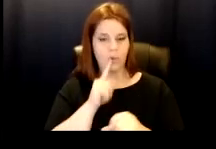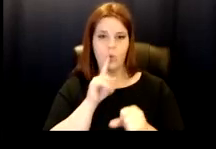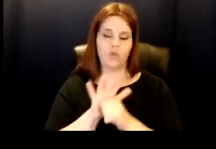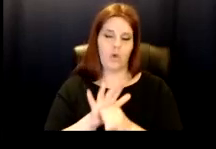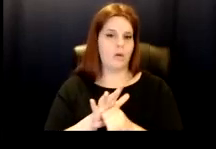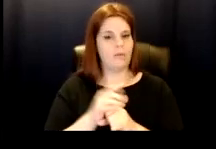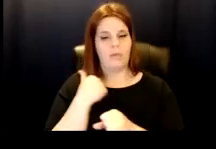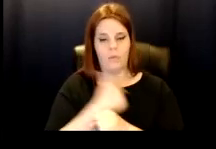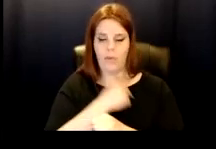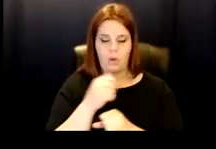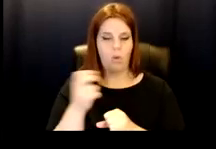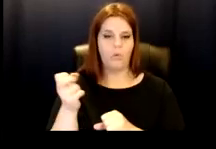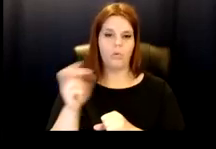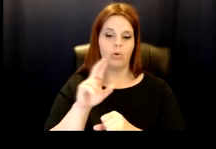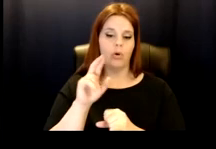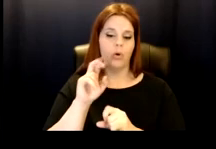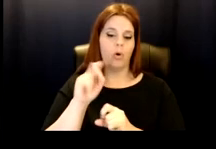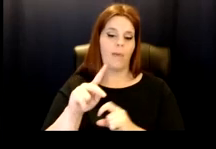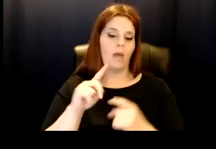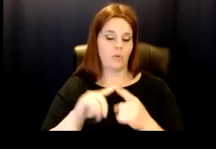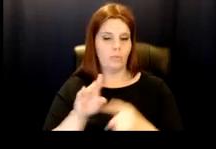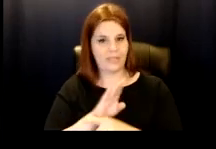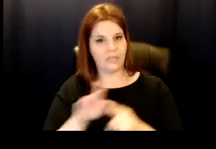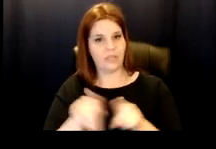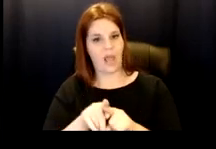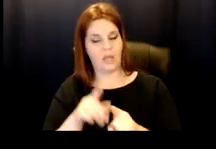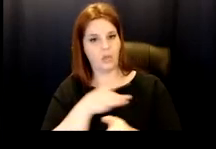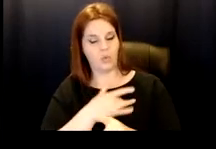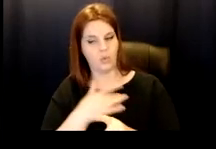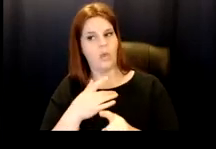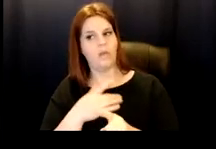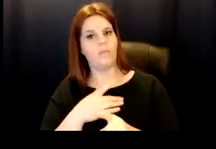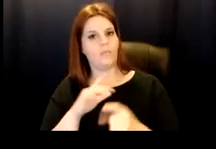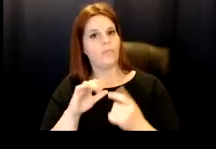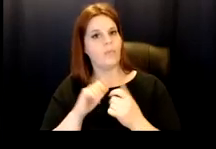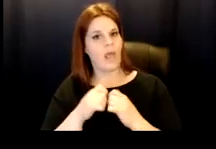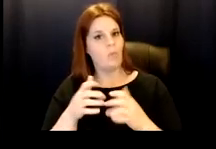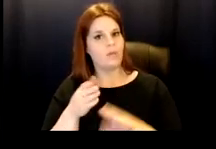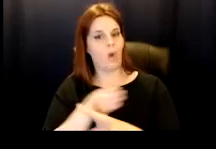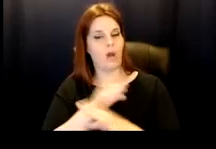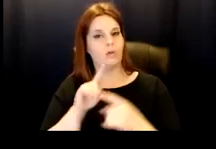return to business as usual and the way things were prior to COVID. But instead use the knowledge